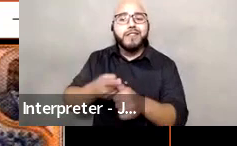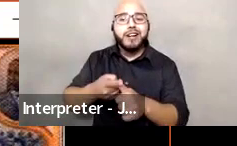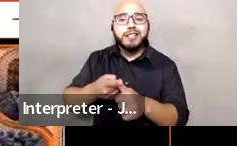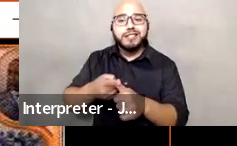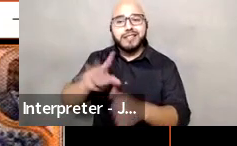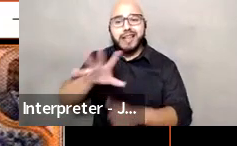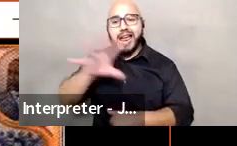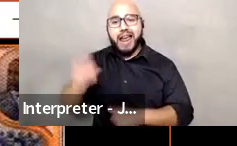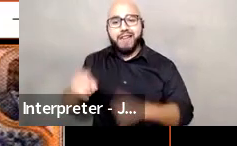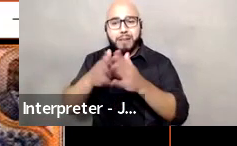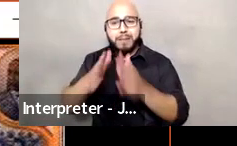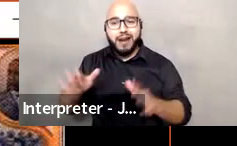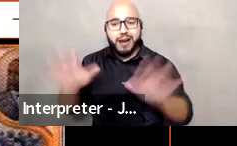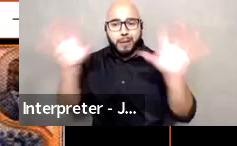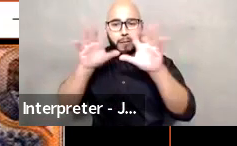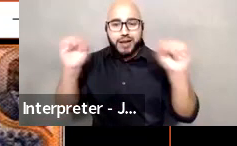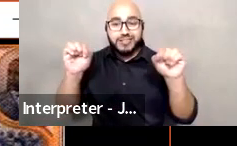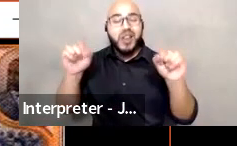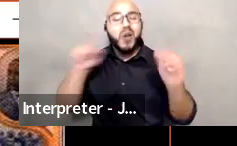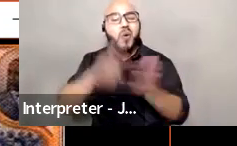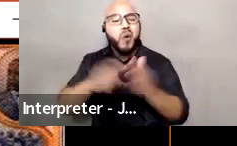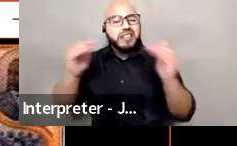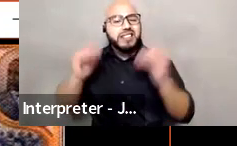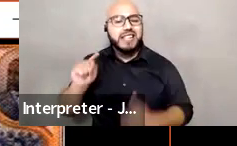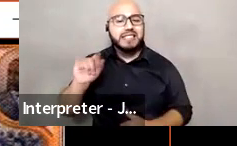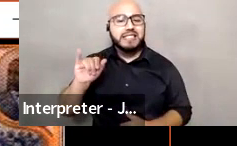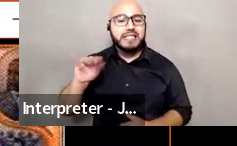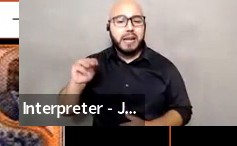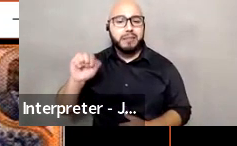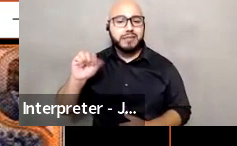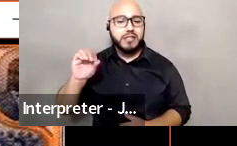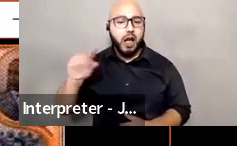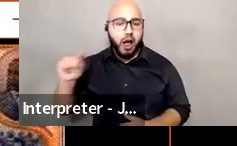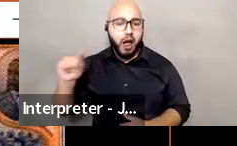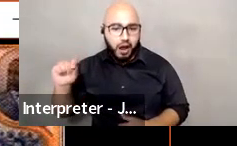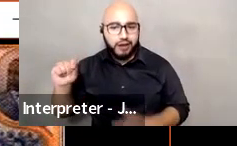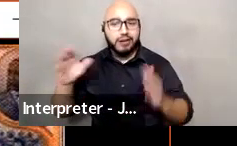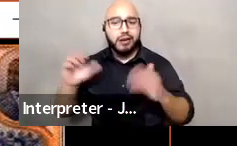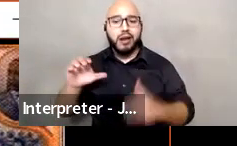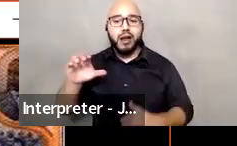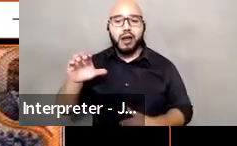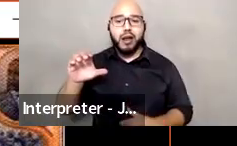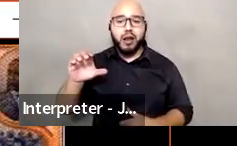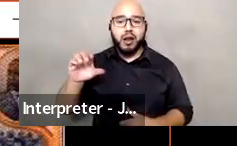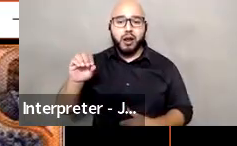Now this then we get Tim Scott and William Cohen. Cory Booker, Kamala Harris and now